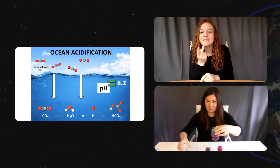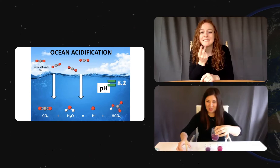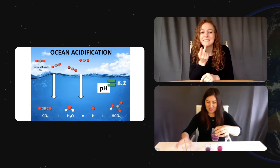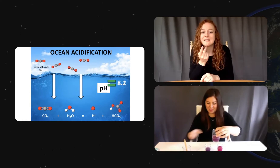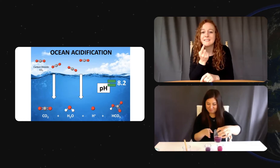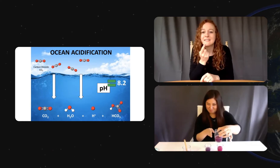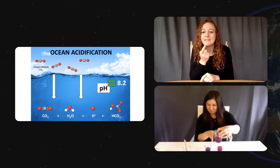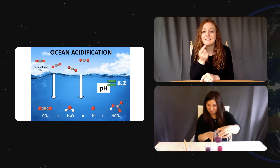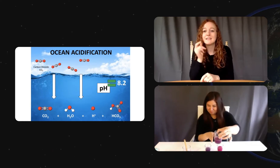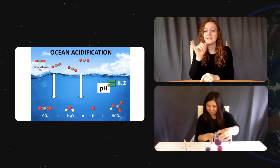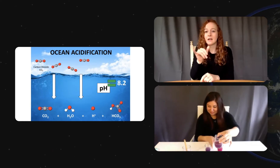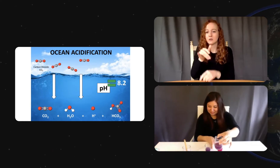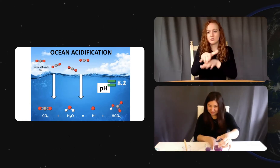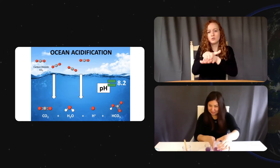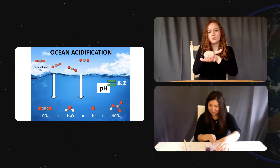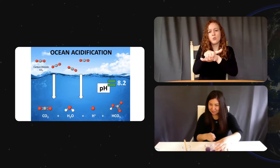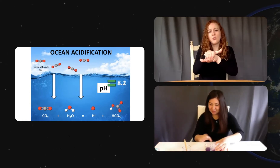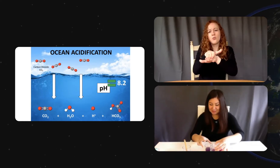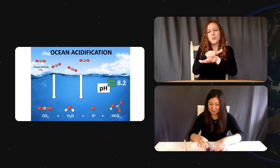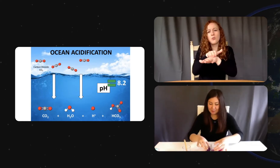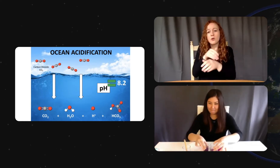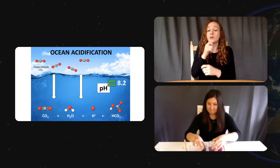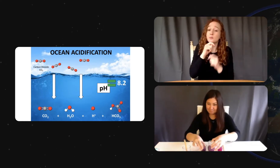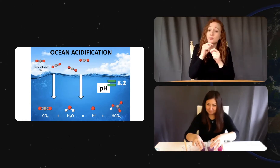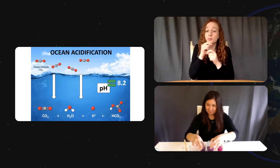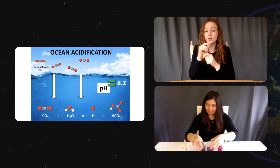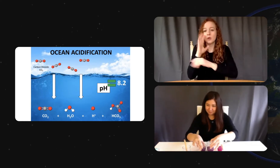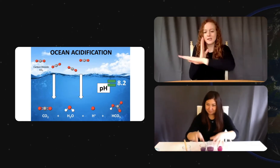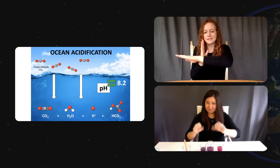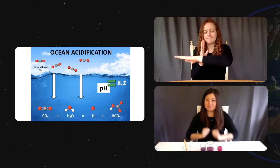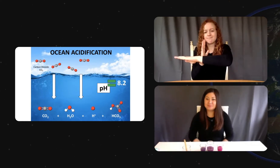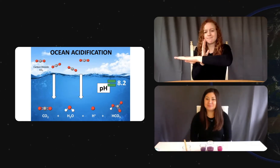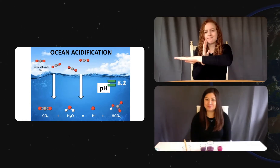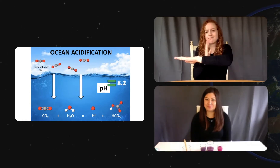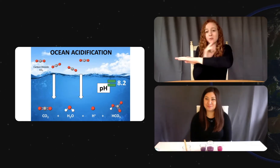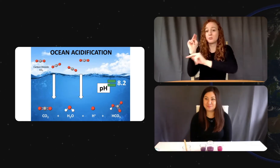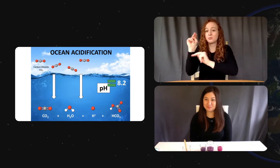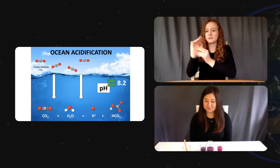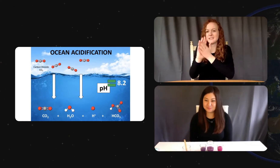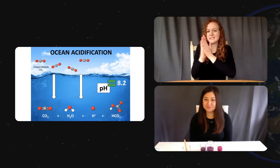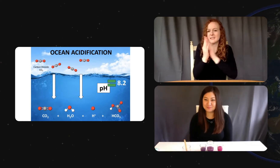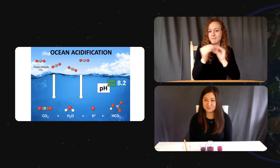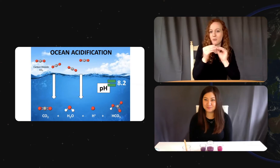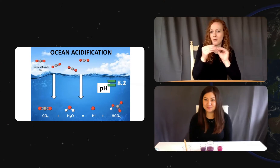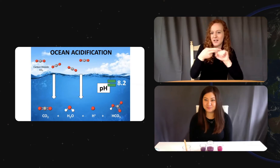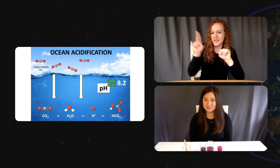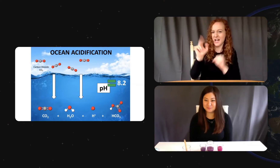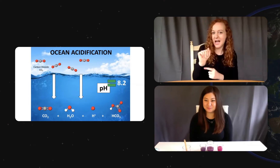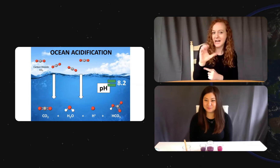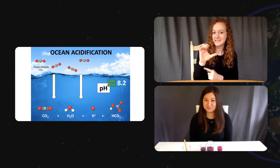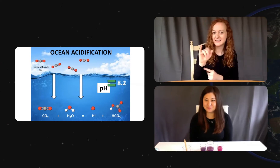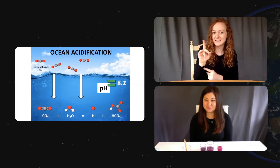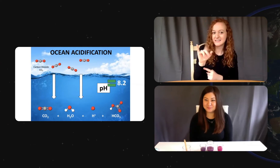As she's blown more air into it, it becomes more and more pink. The color is kind of in between these two. [Shows the color solutions on screen.] Yes.